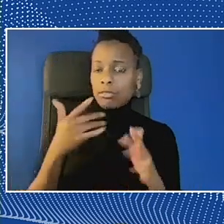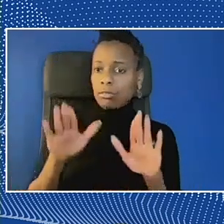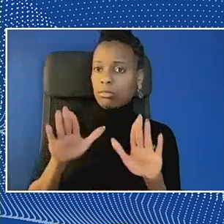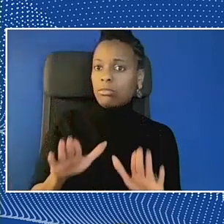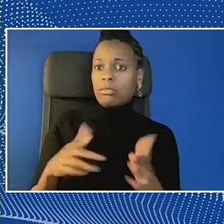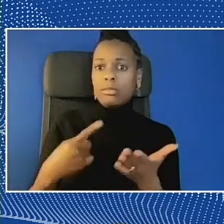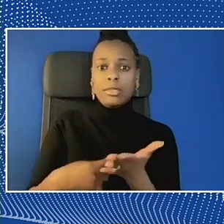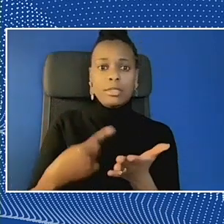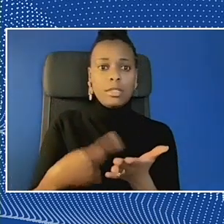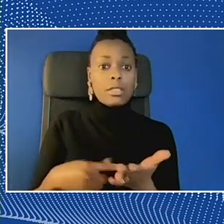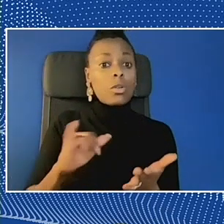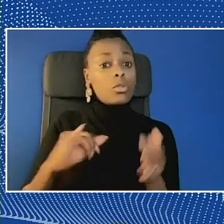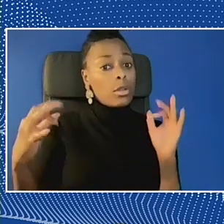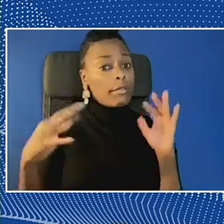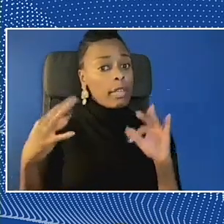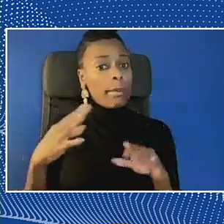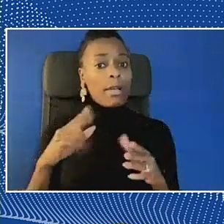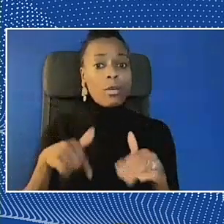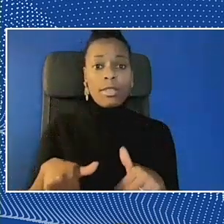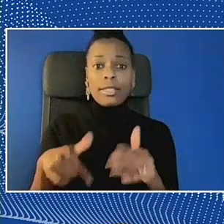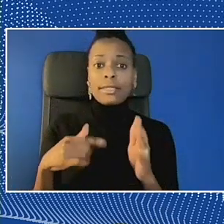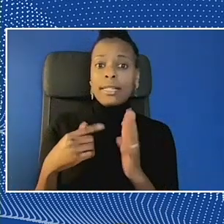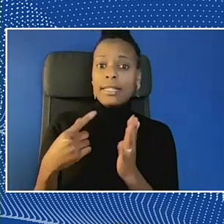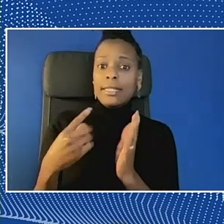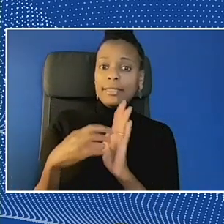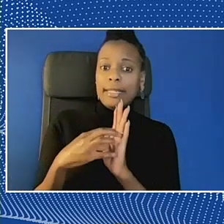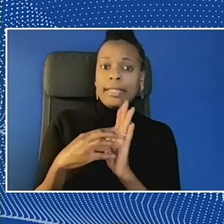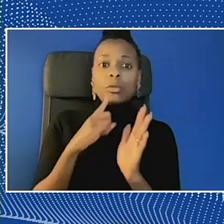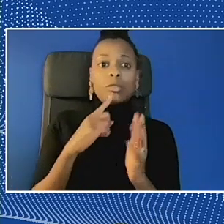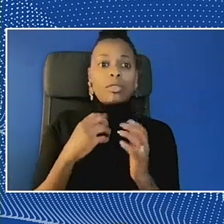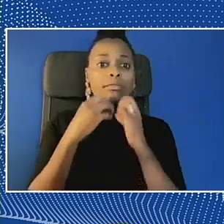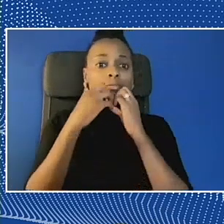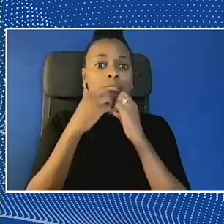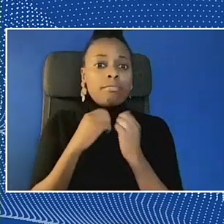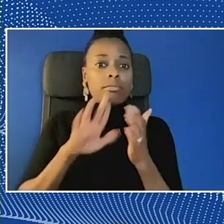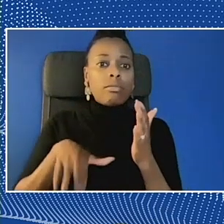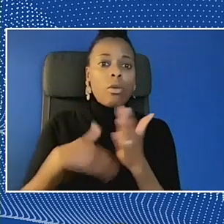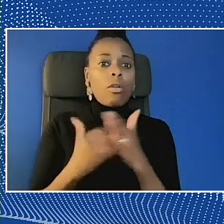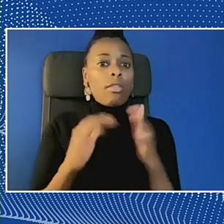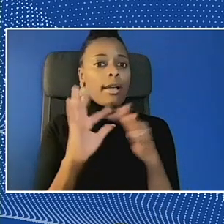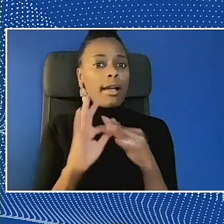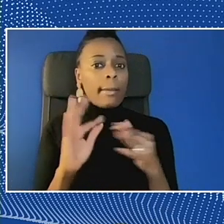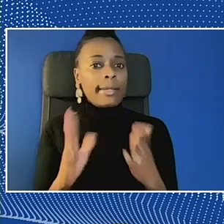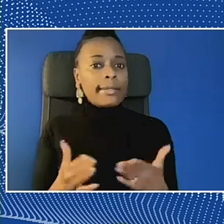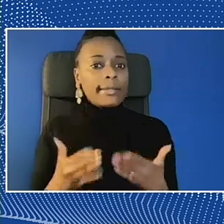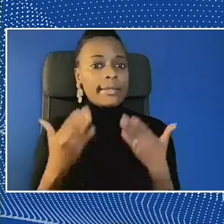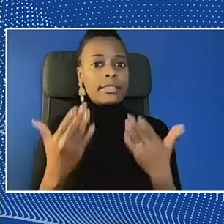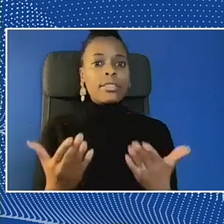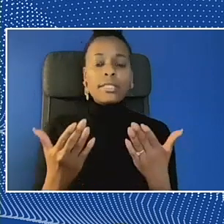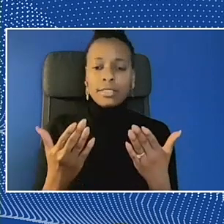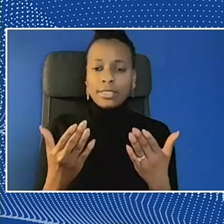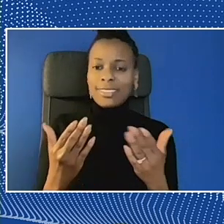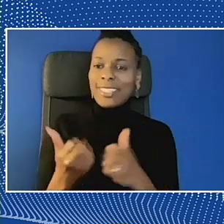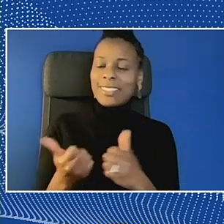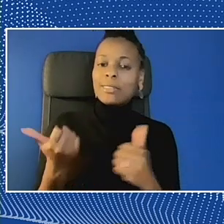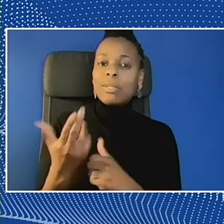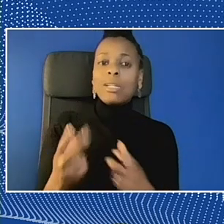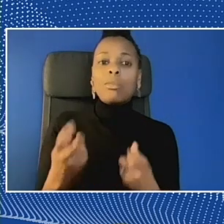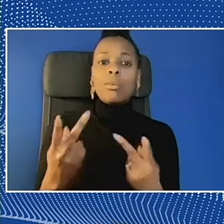proposed regulatory text. We appreciate all the comments, suggestions, and submitted proposals that we received, and we have reviewed and